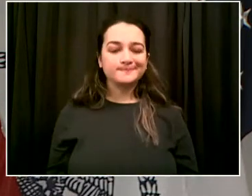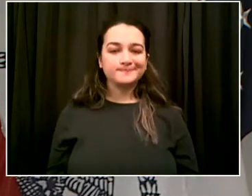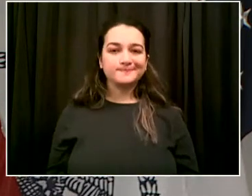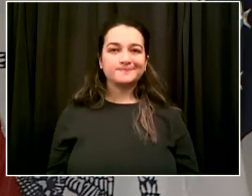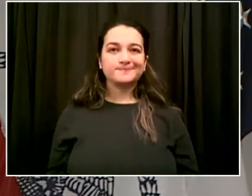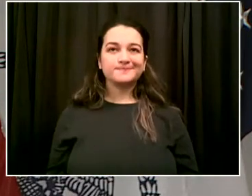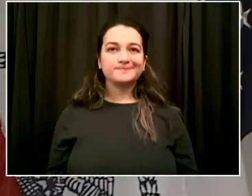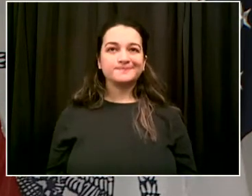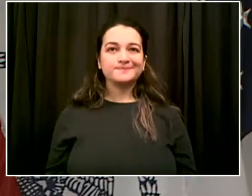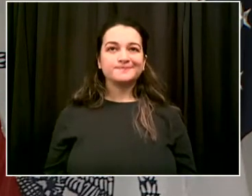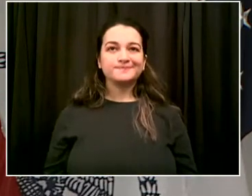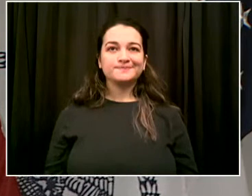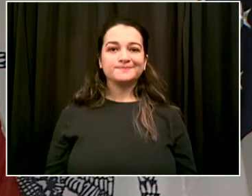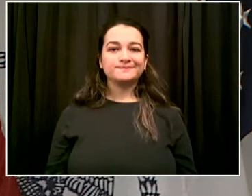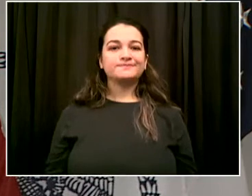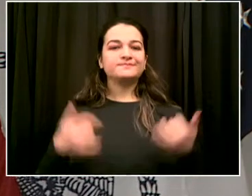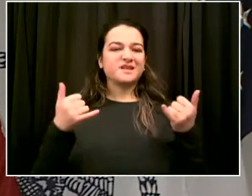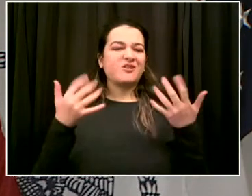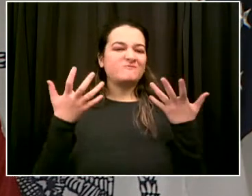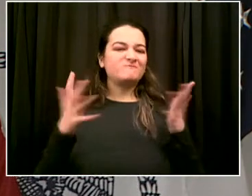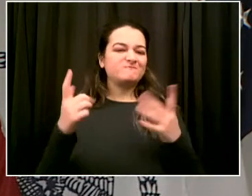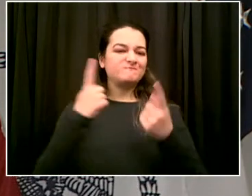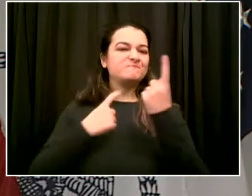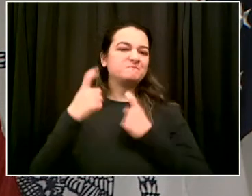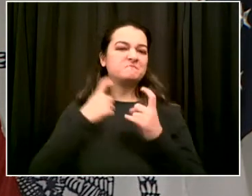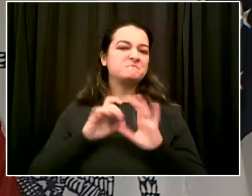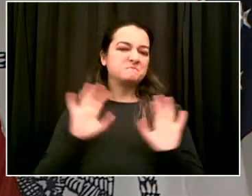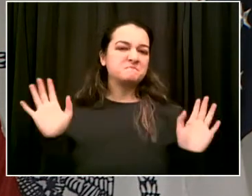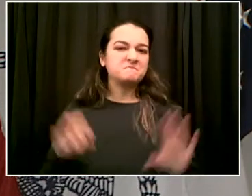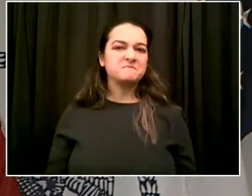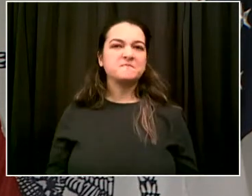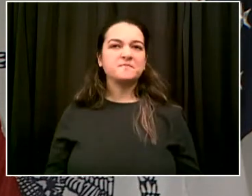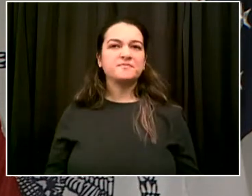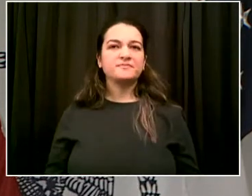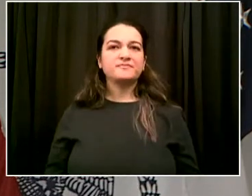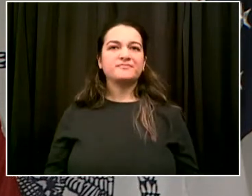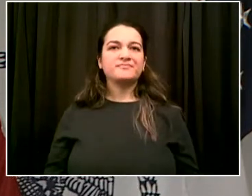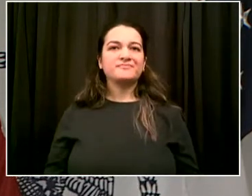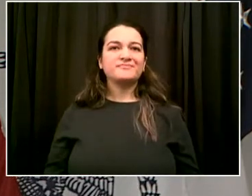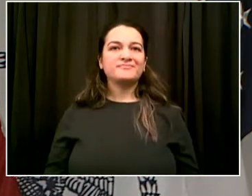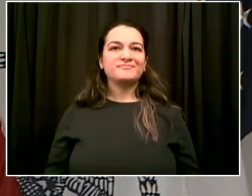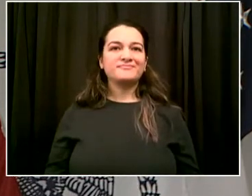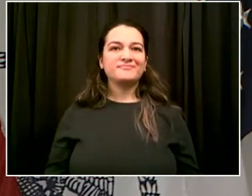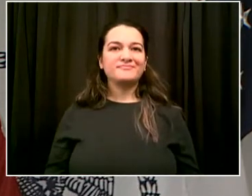VISION ZERO. JJSTU FINISHING WHERE WE STARTED, AND